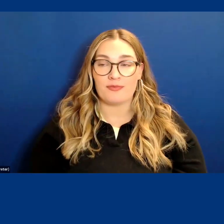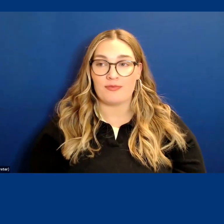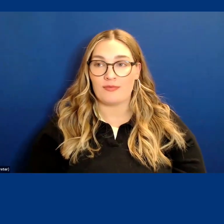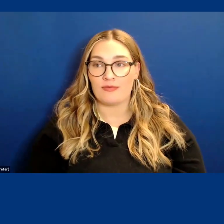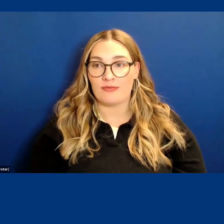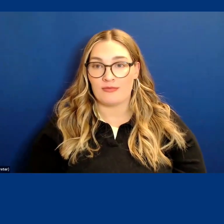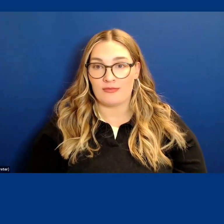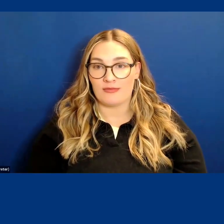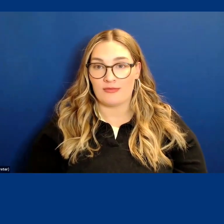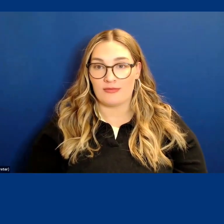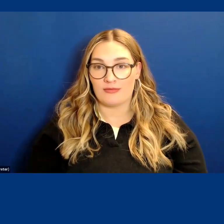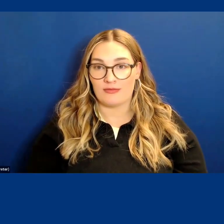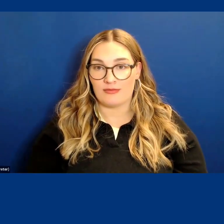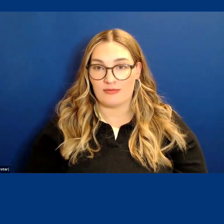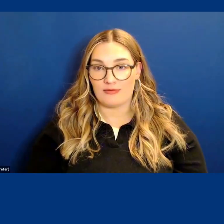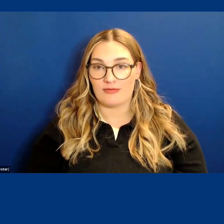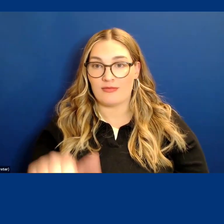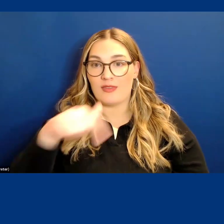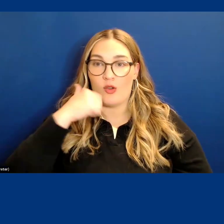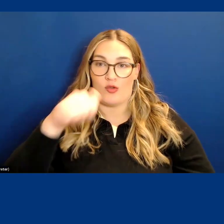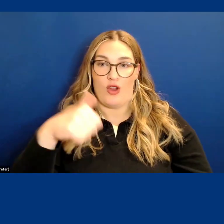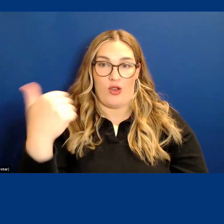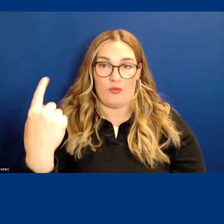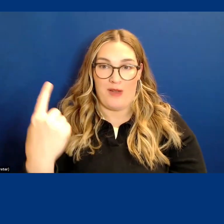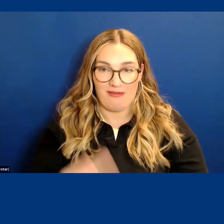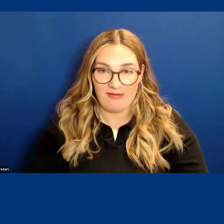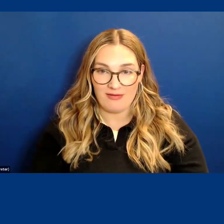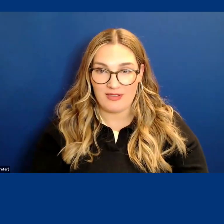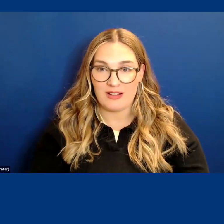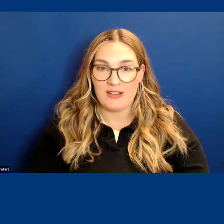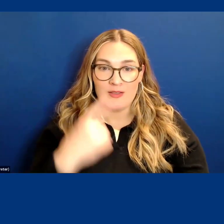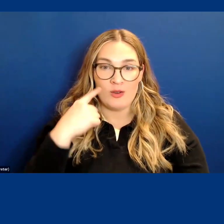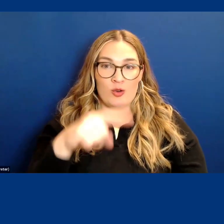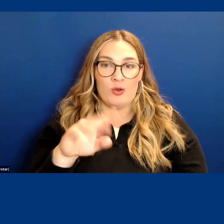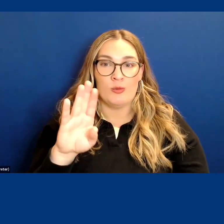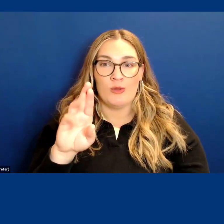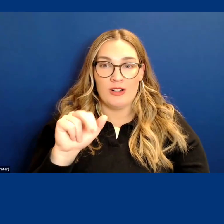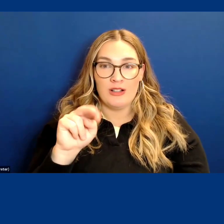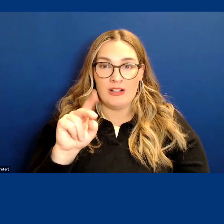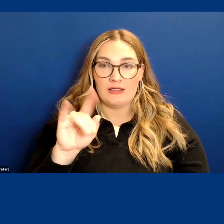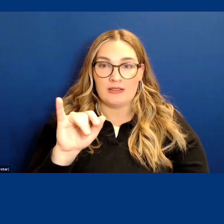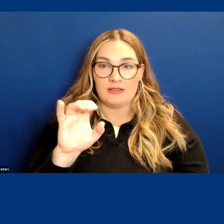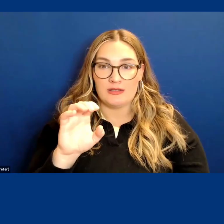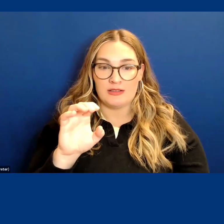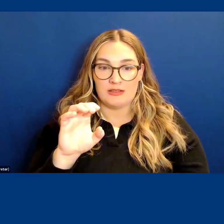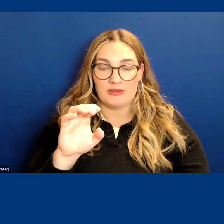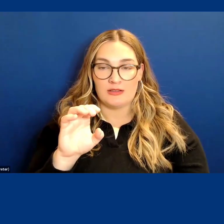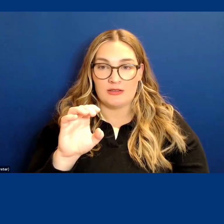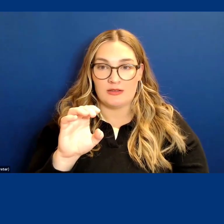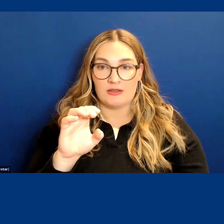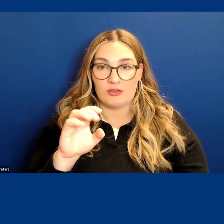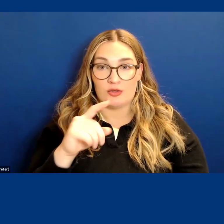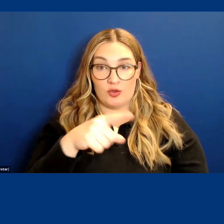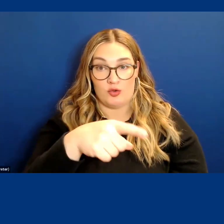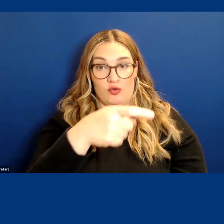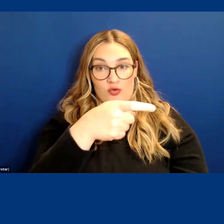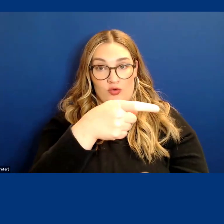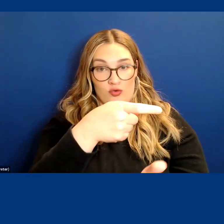And another one for you, Brandie, do you charge more as a doula for disabled